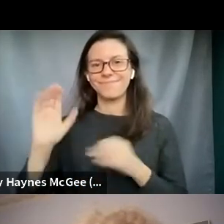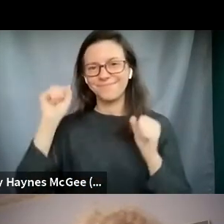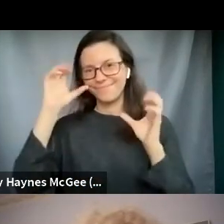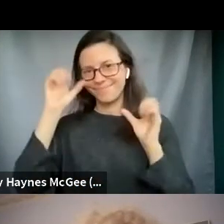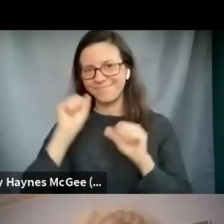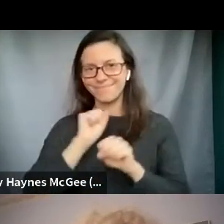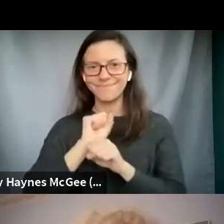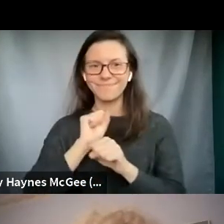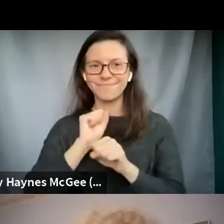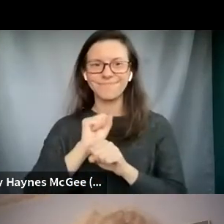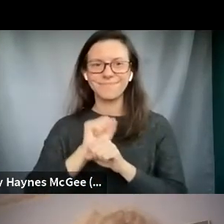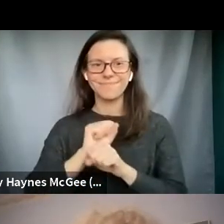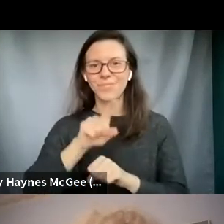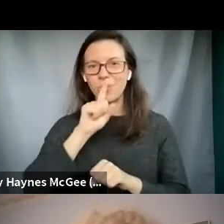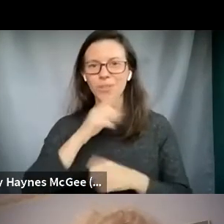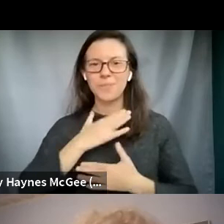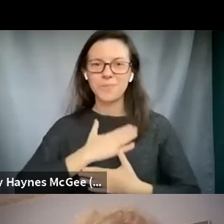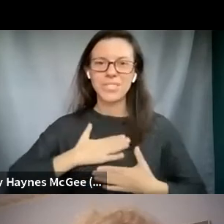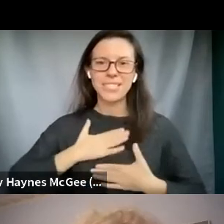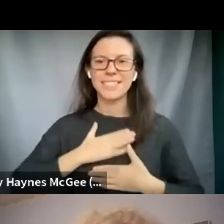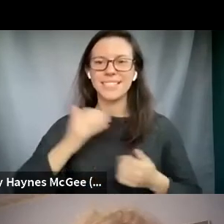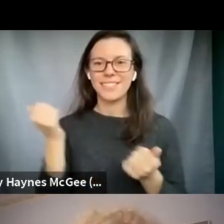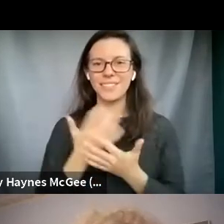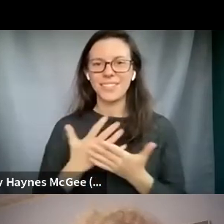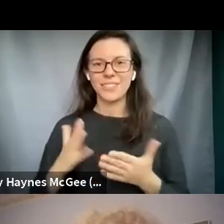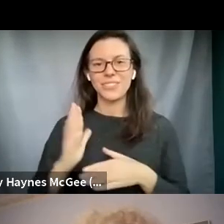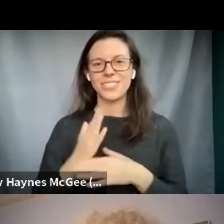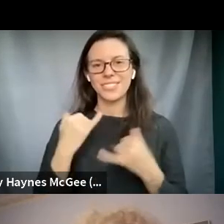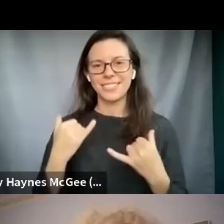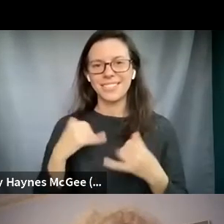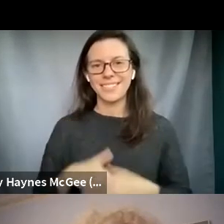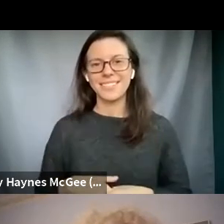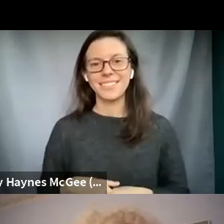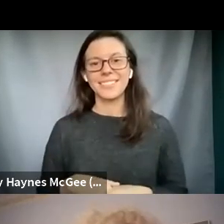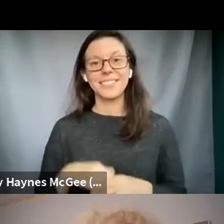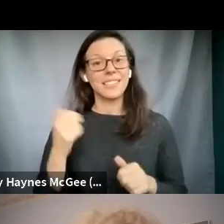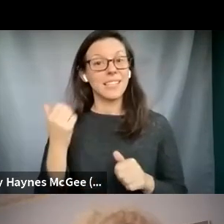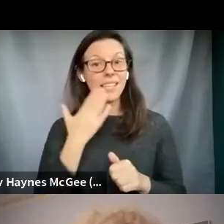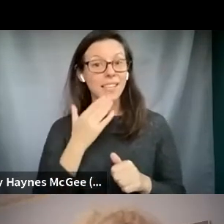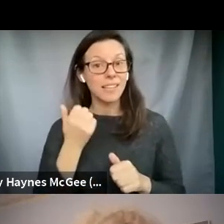We just really, really appreciate you being here today and everyone for joining.